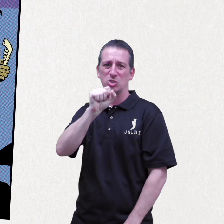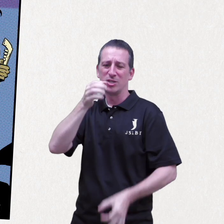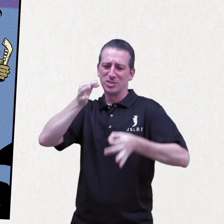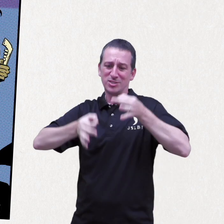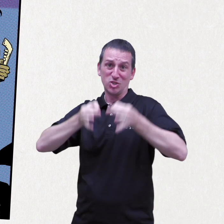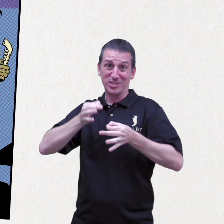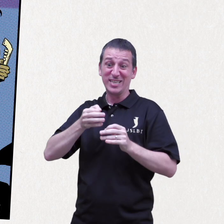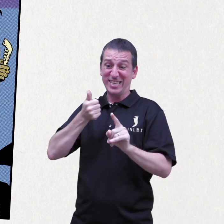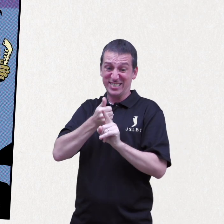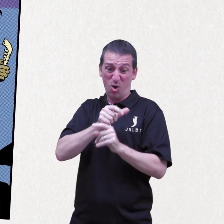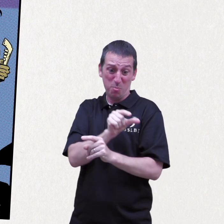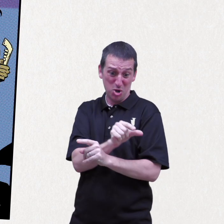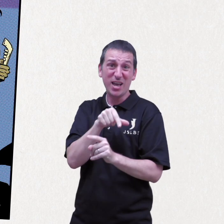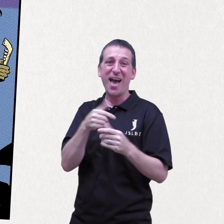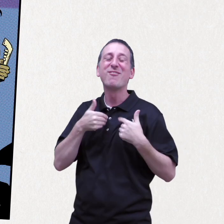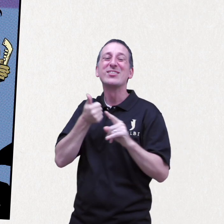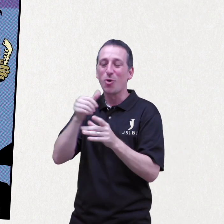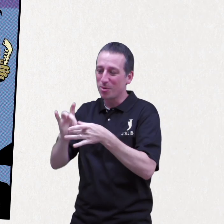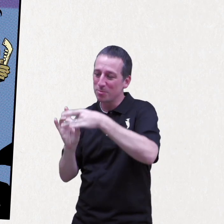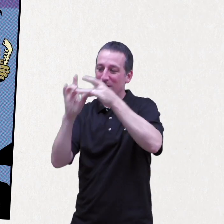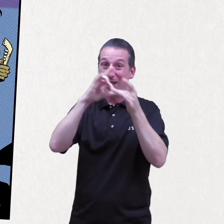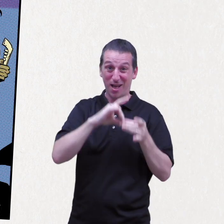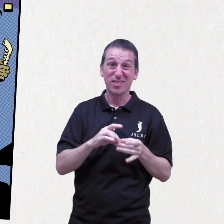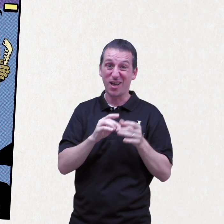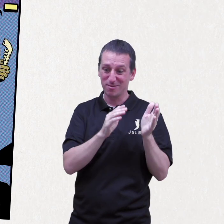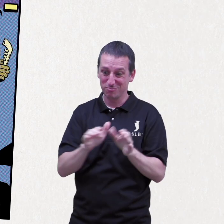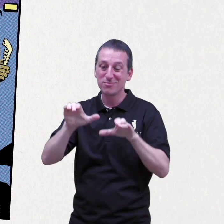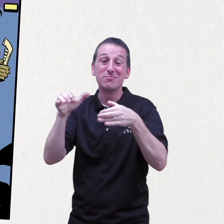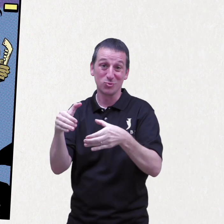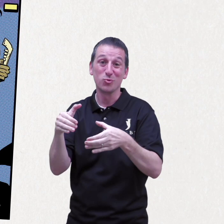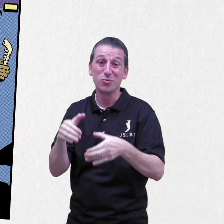the period of the judges, and that has its own unified plotline.